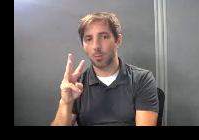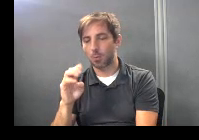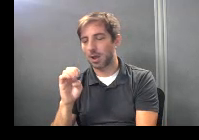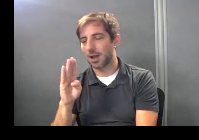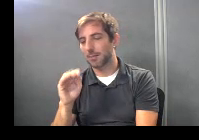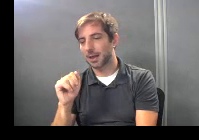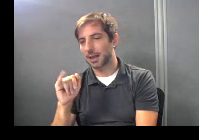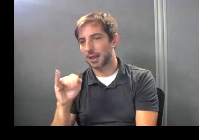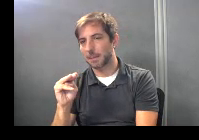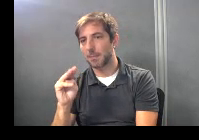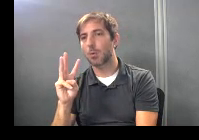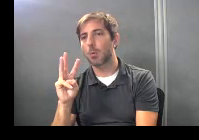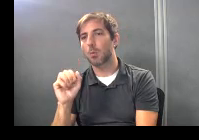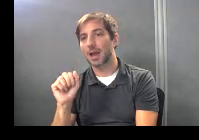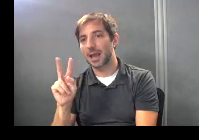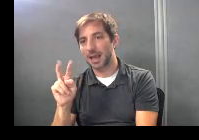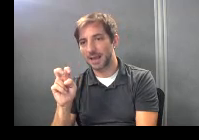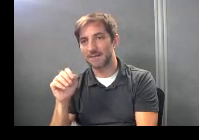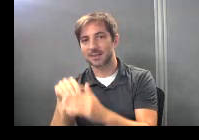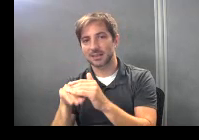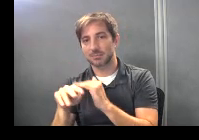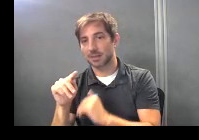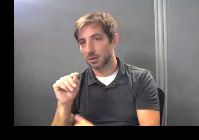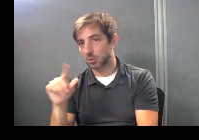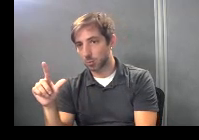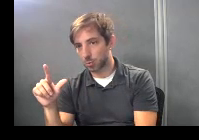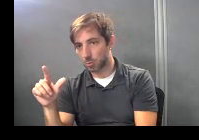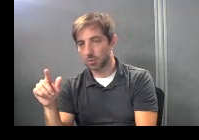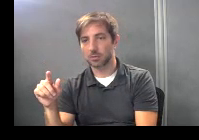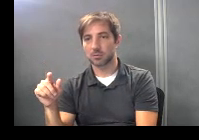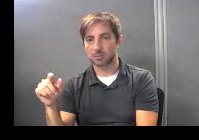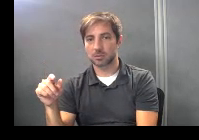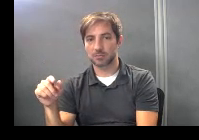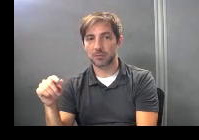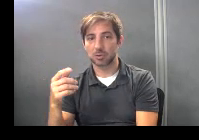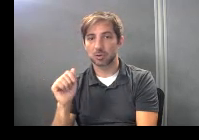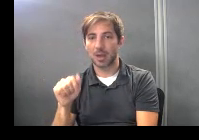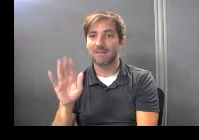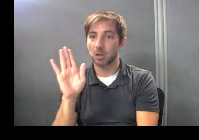YOU PLUG YOUR WEB ADDRESS INTO THE TOOL AND IT WILL GIVE A REPORT ON WHAT YOU NEED TO